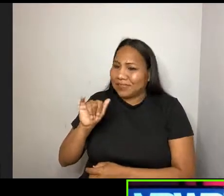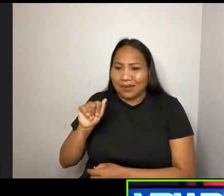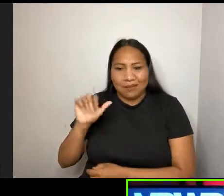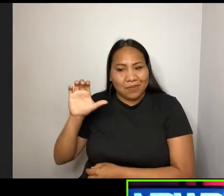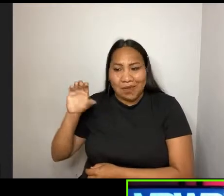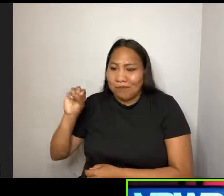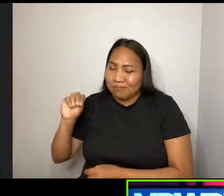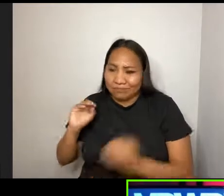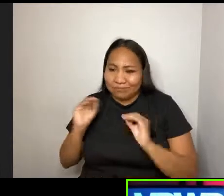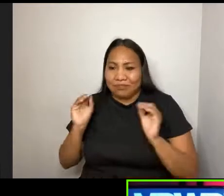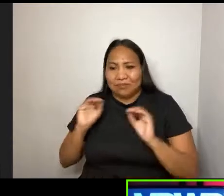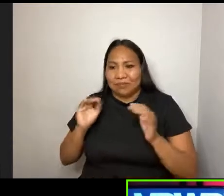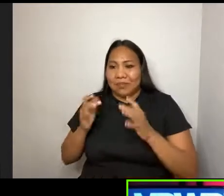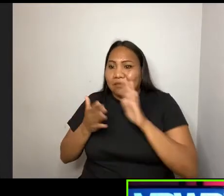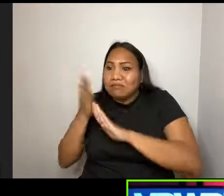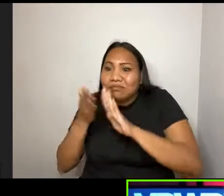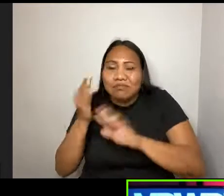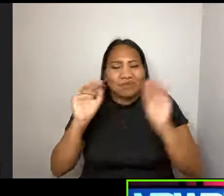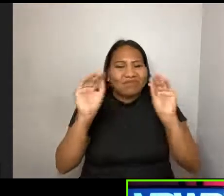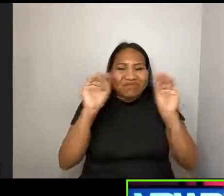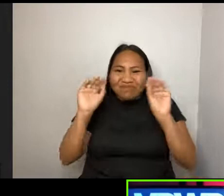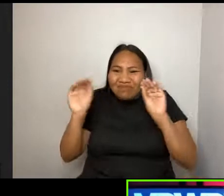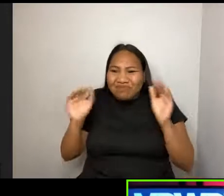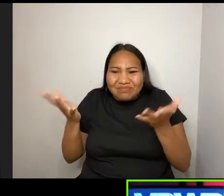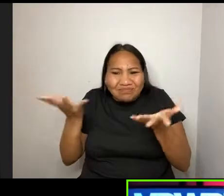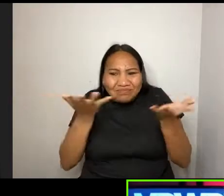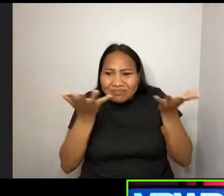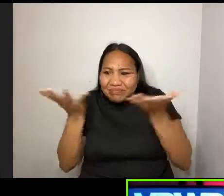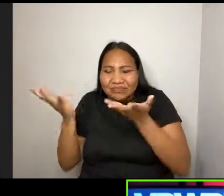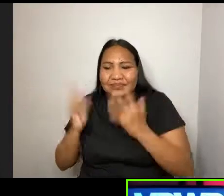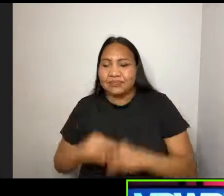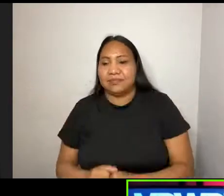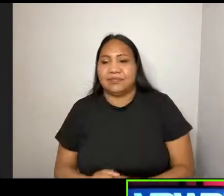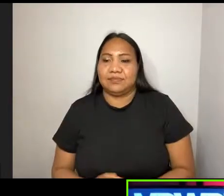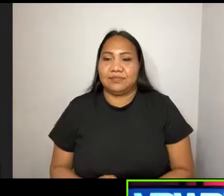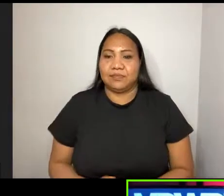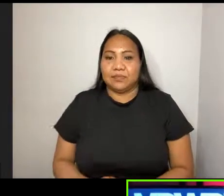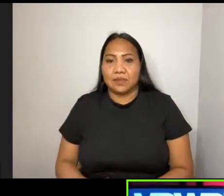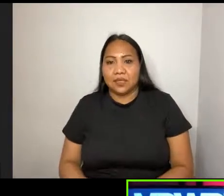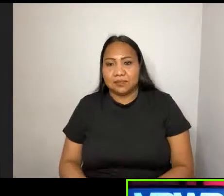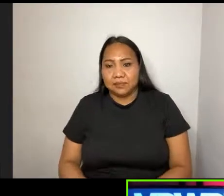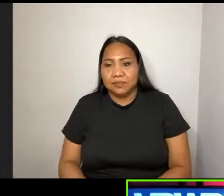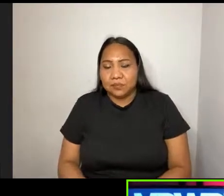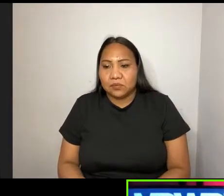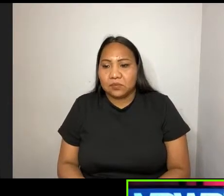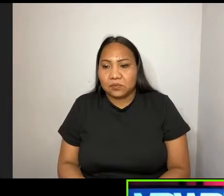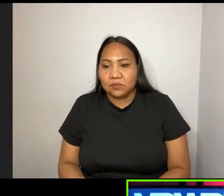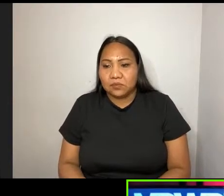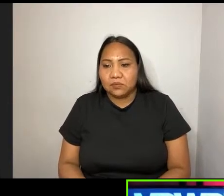that are, you know, in order to connect people and bring them together and to be able to